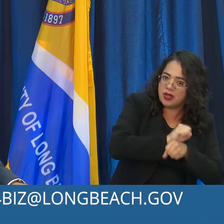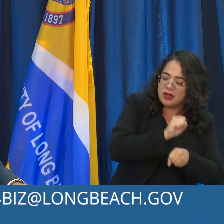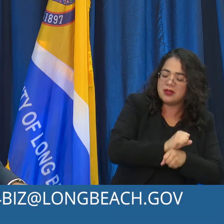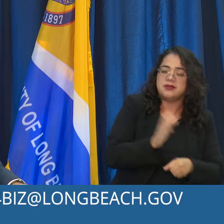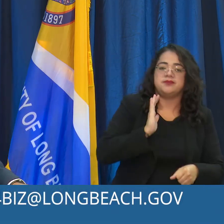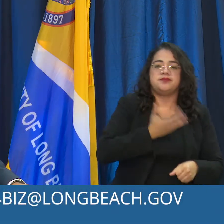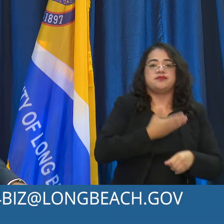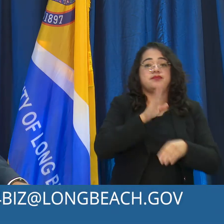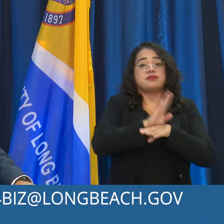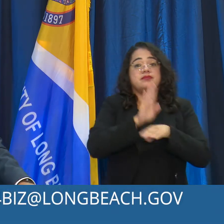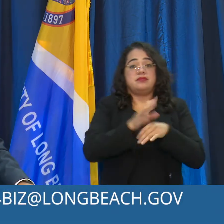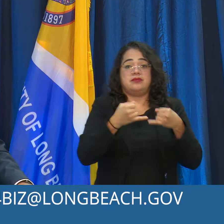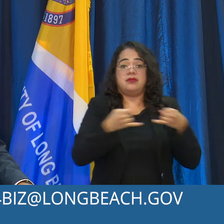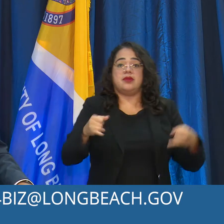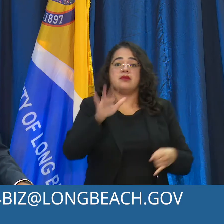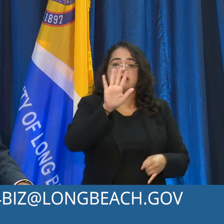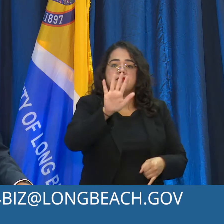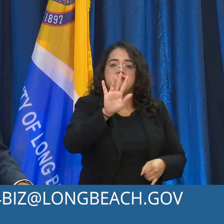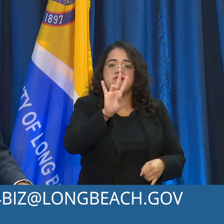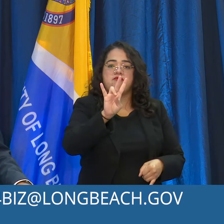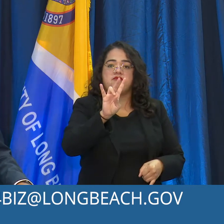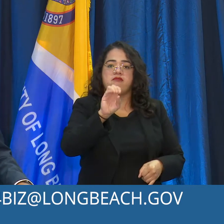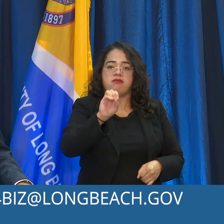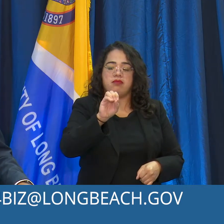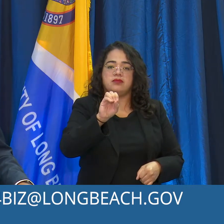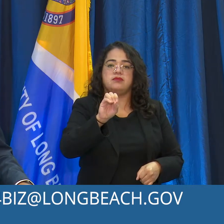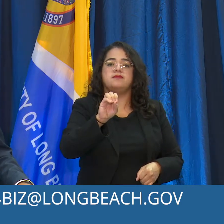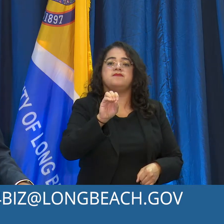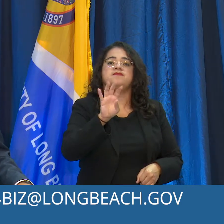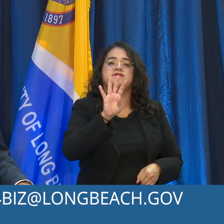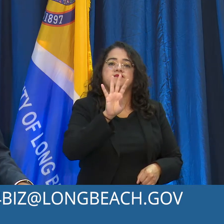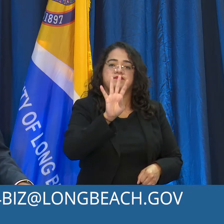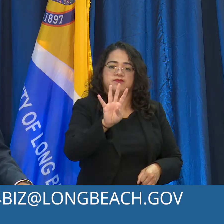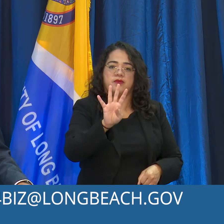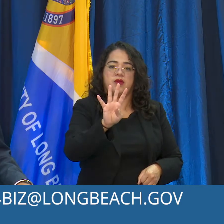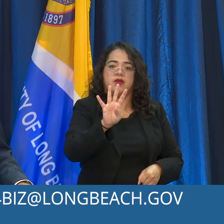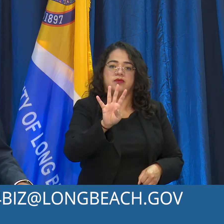is 562-570-4BIZ.